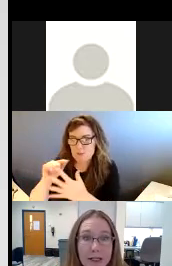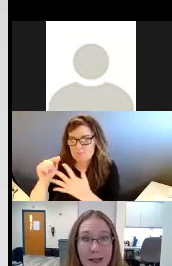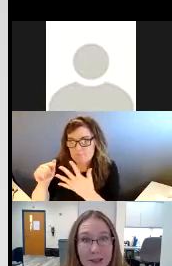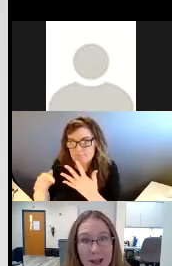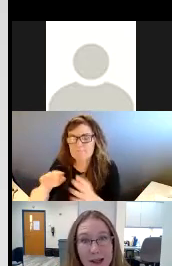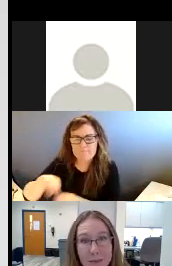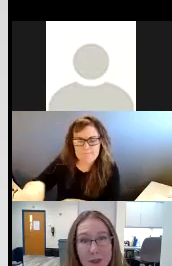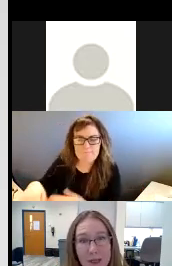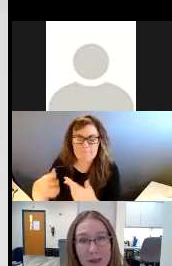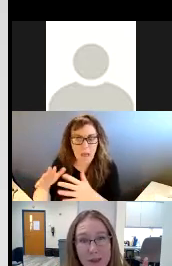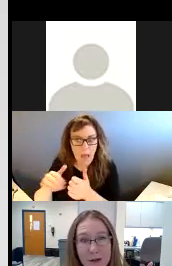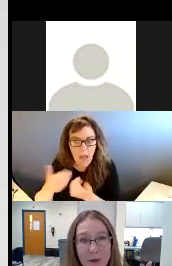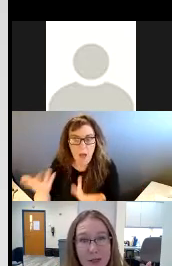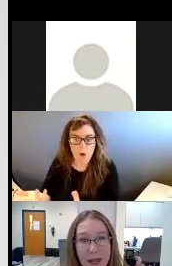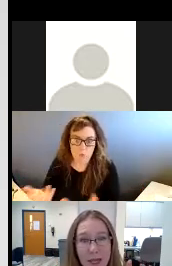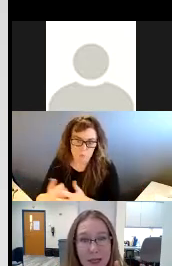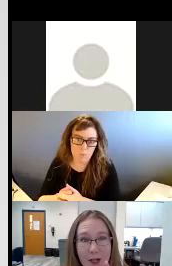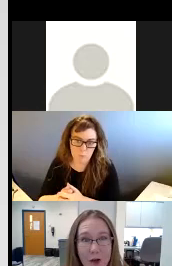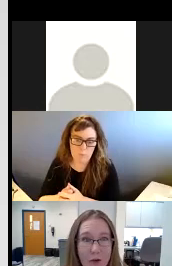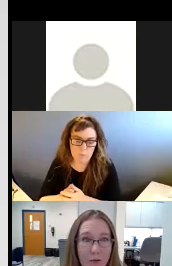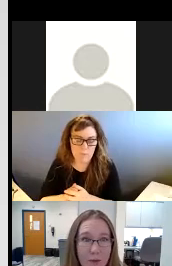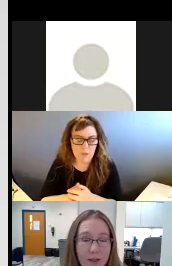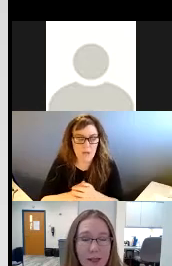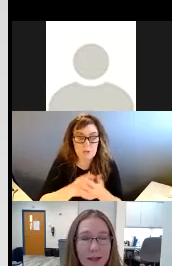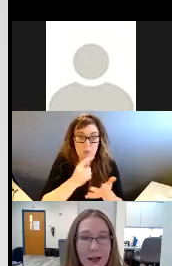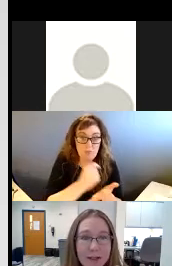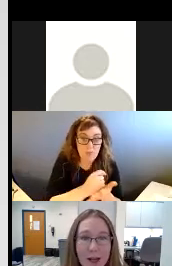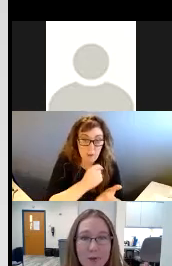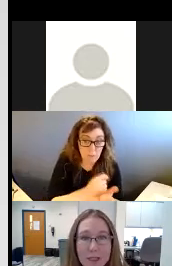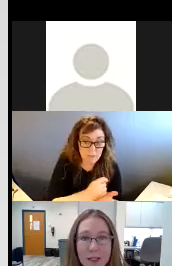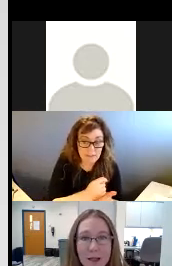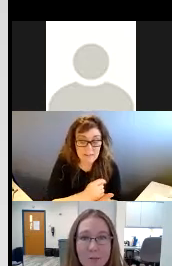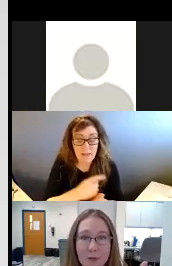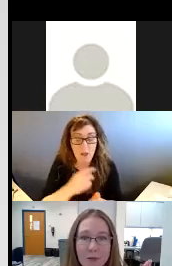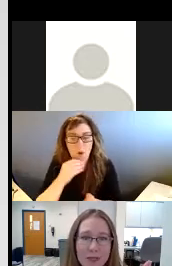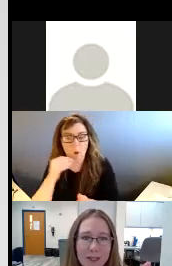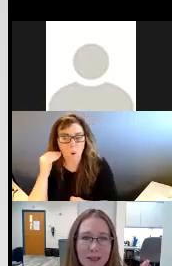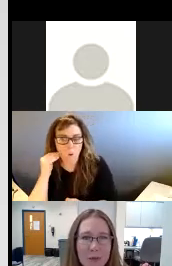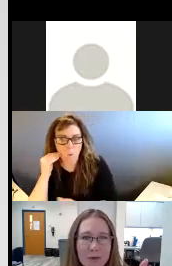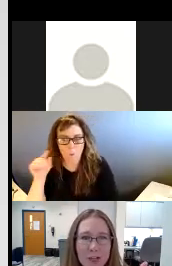IT CONNECTS THE DOTS BETWEEN THERAPY AND HOME. A LOT OF TIMES WE SEE A BOOST IN THAT MOTIVATION